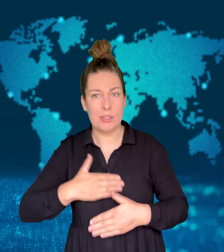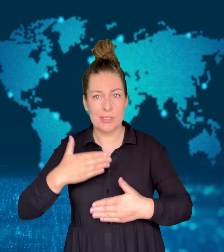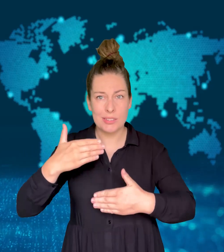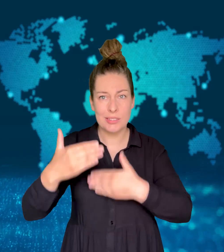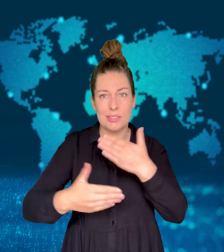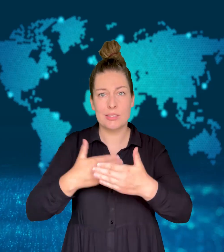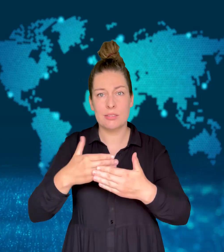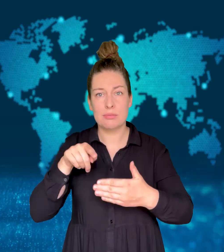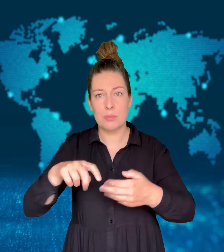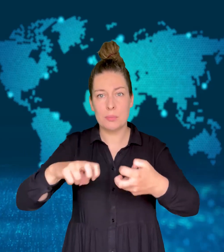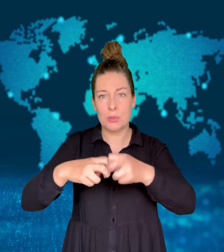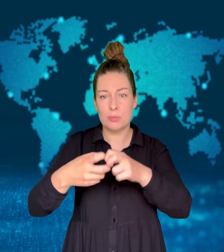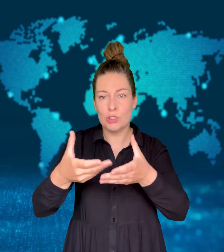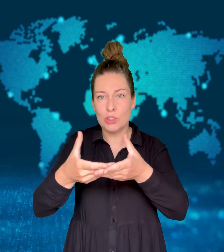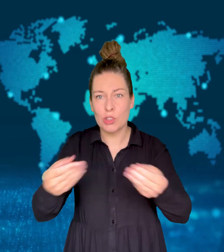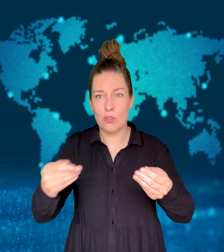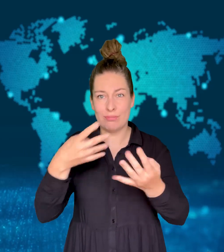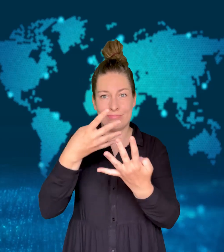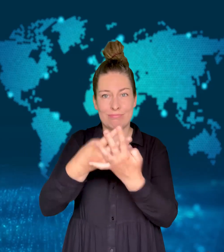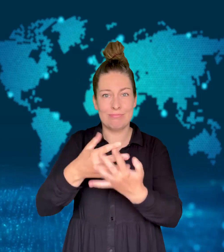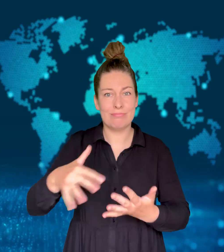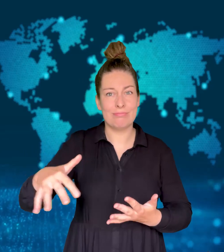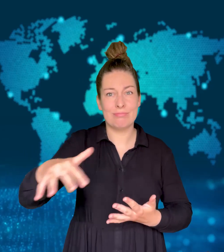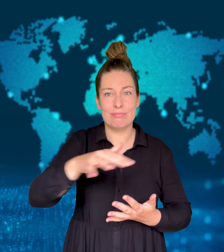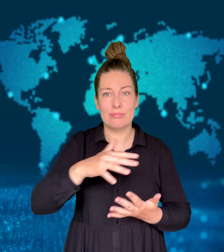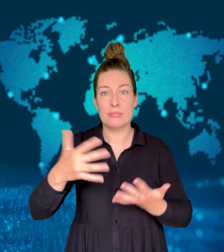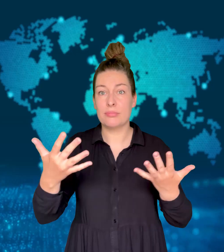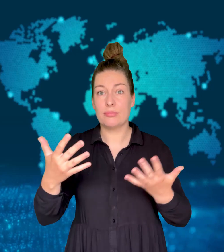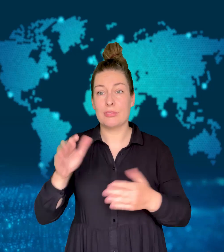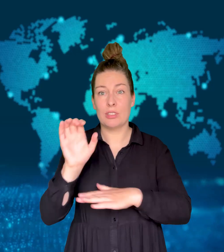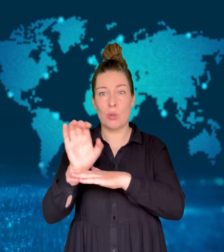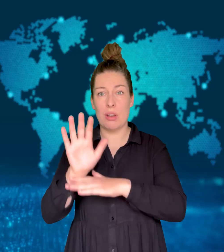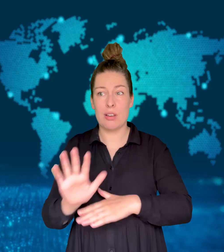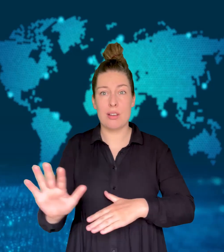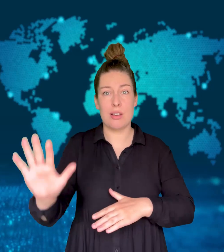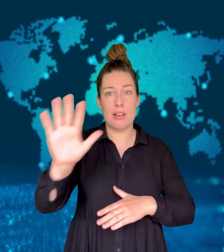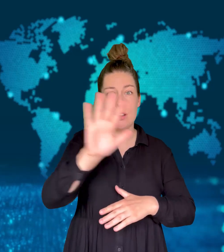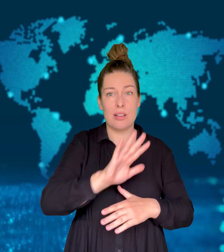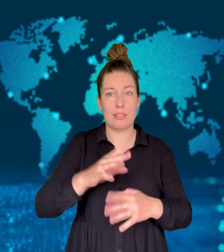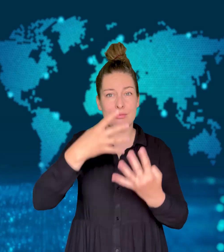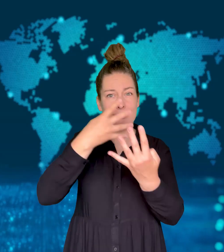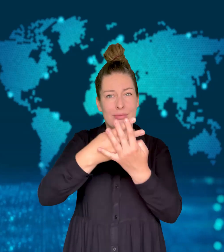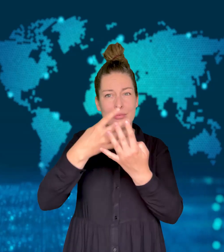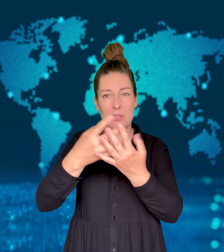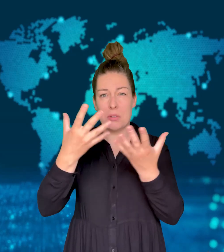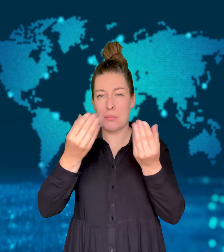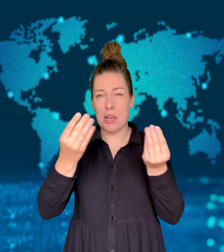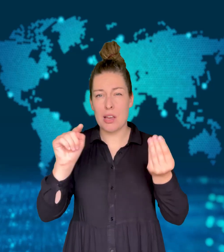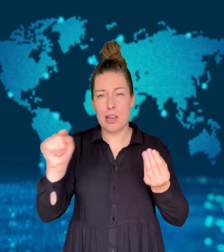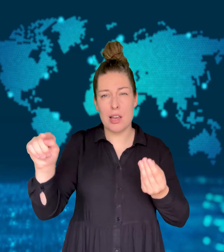Many of Ecuador's prisons are severely overcrowded.